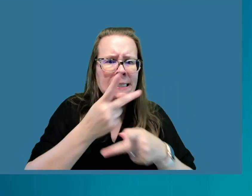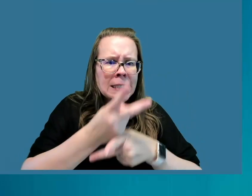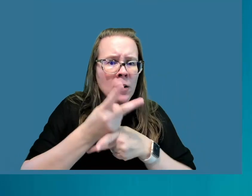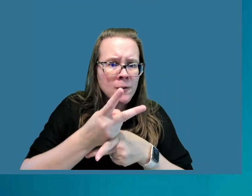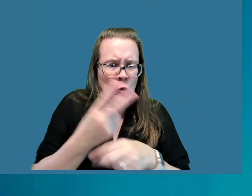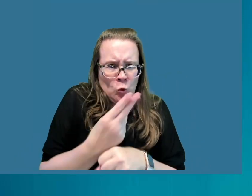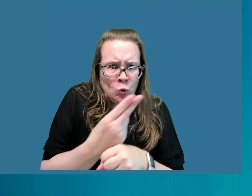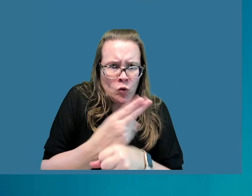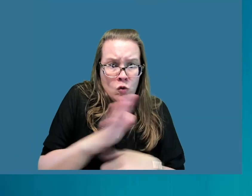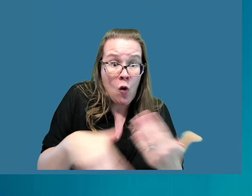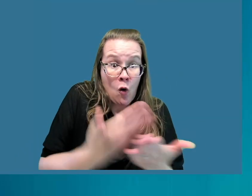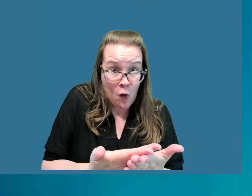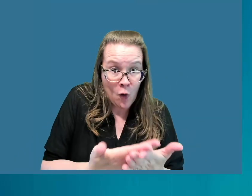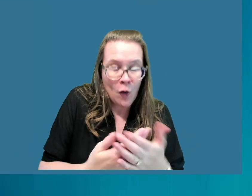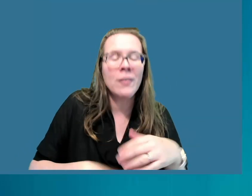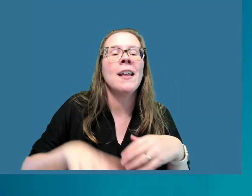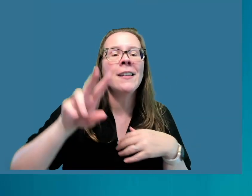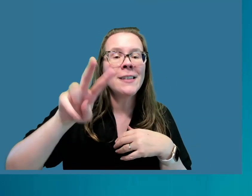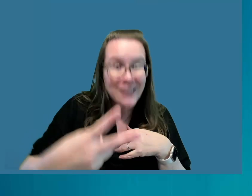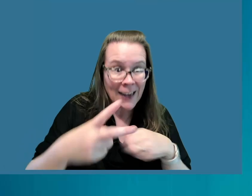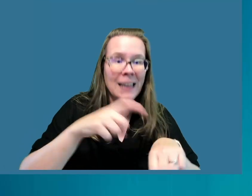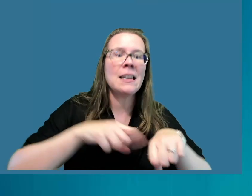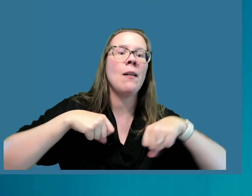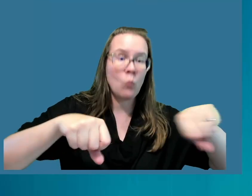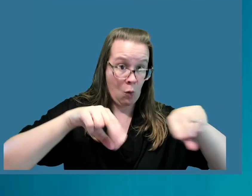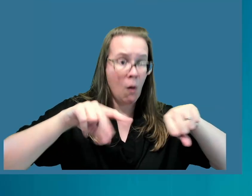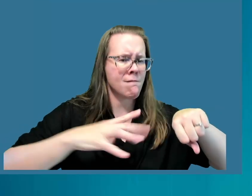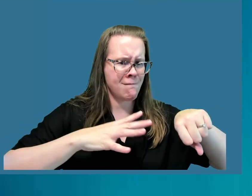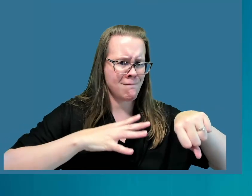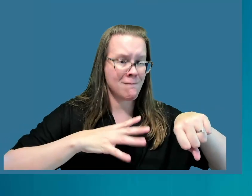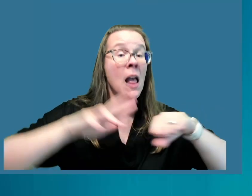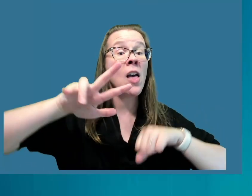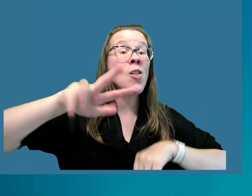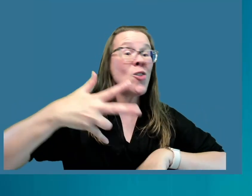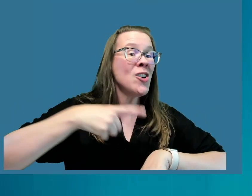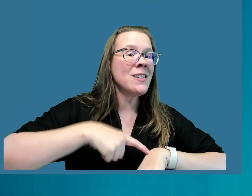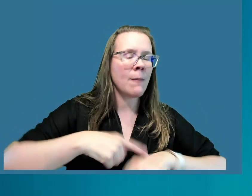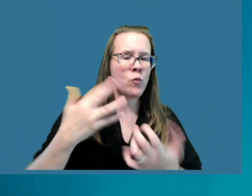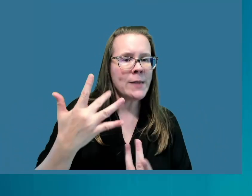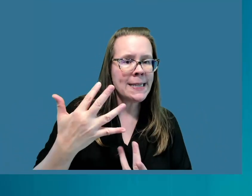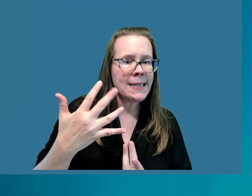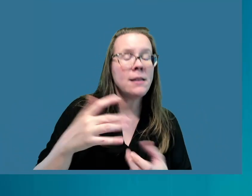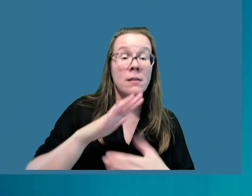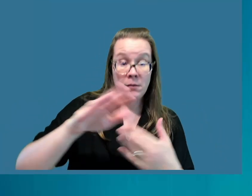out. So I try to teach kids, and try myself, to be very like conscientious about using the